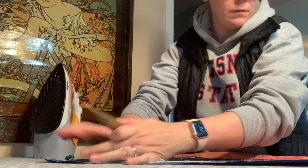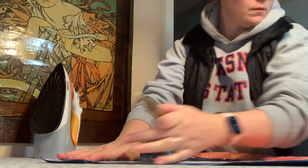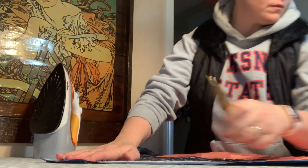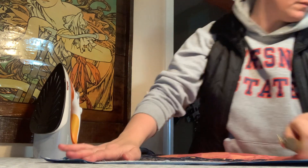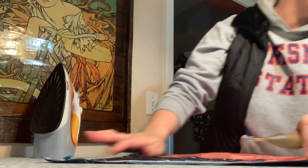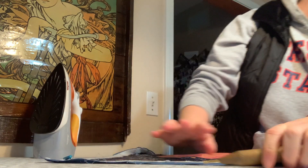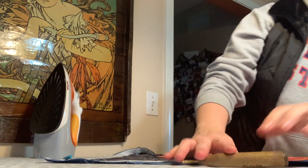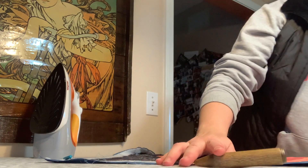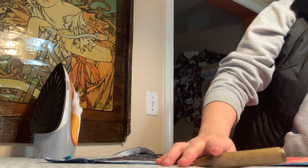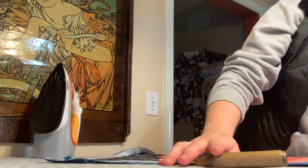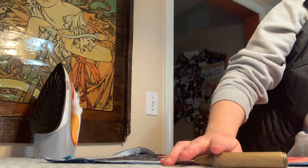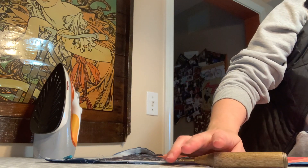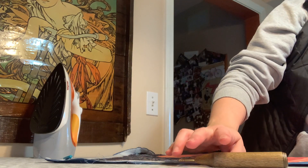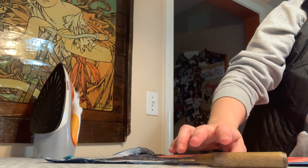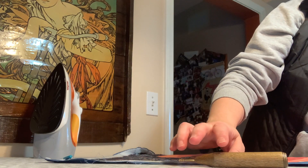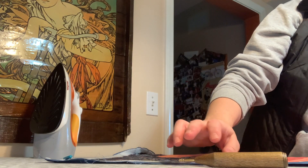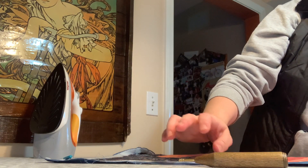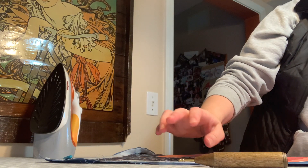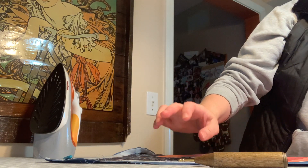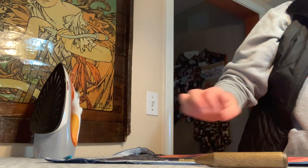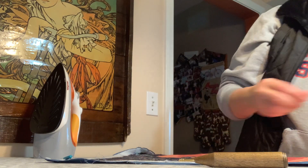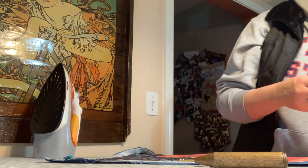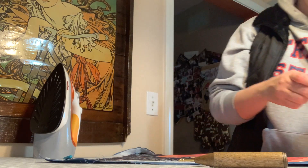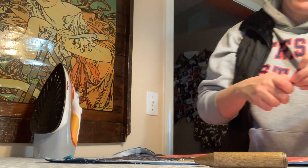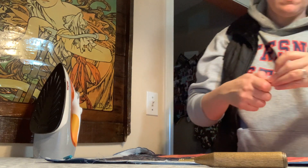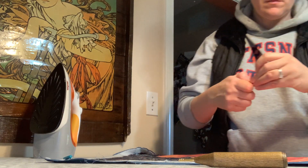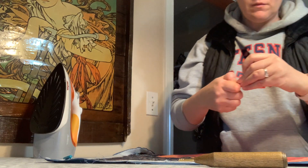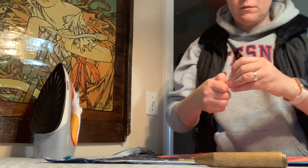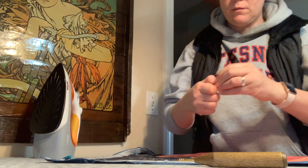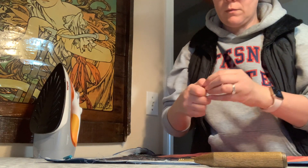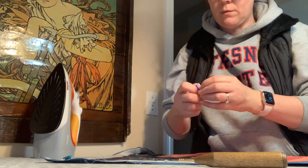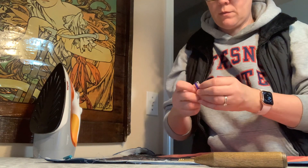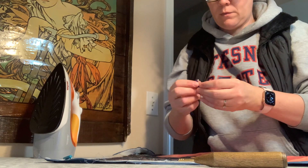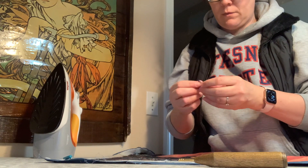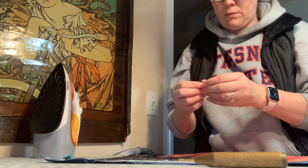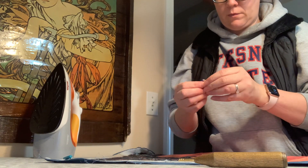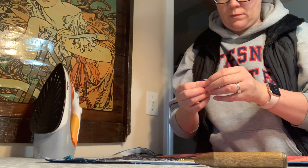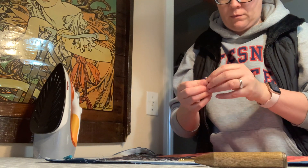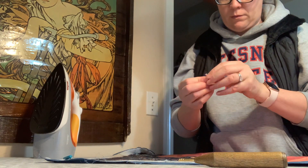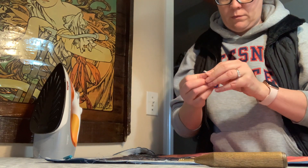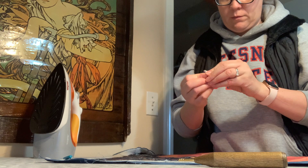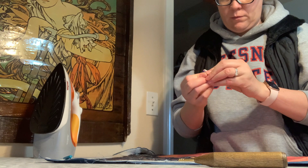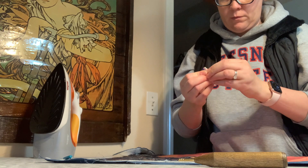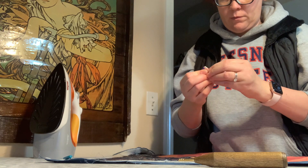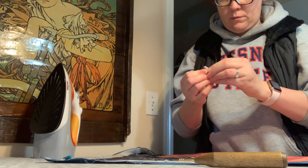undone; and if it's pinned it won't, and it kind of maintains the rest of the quilt a little bit.